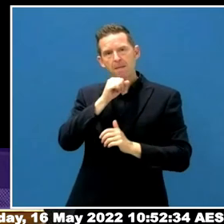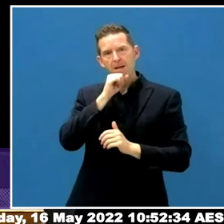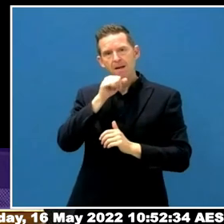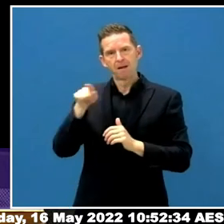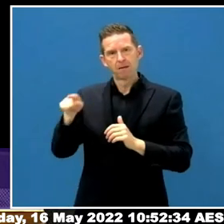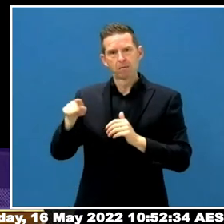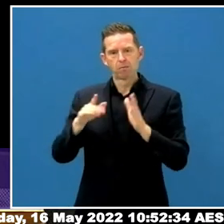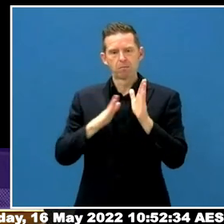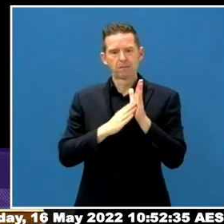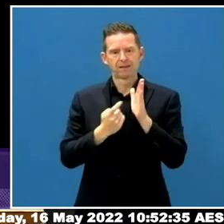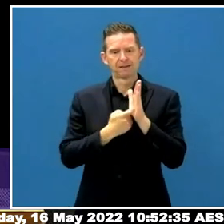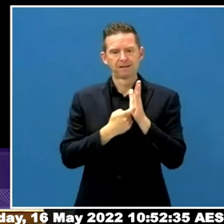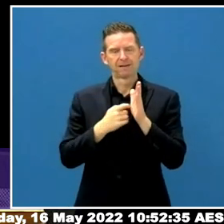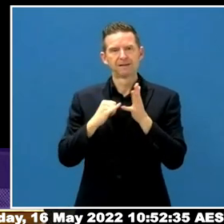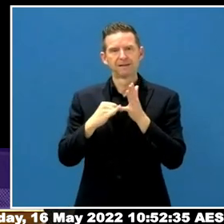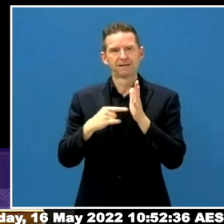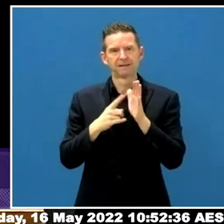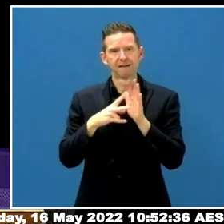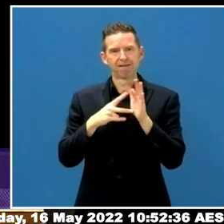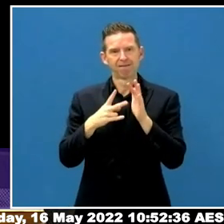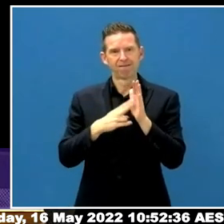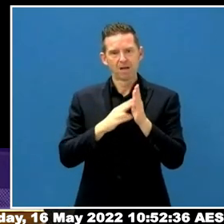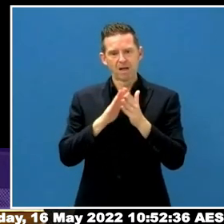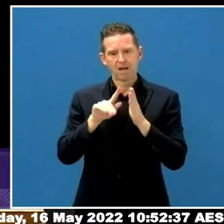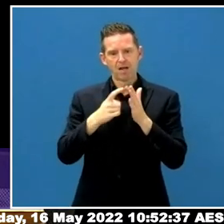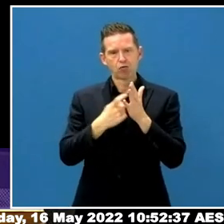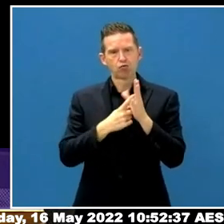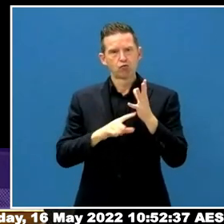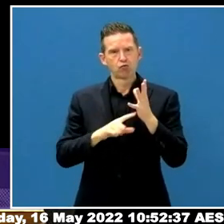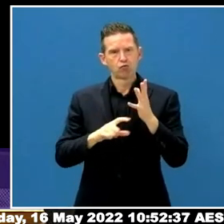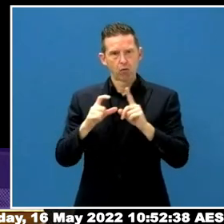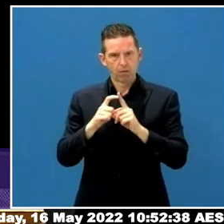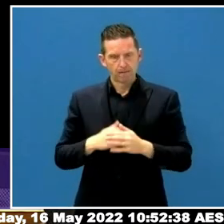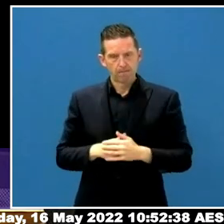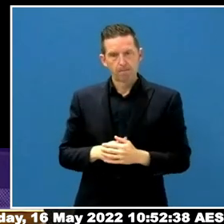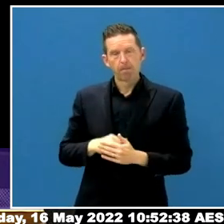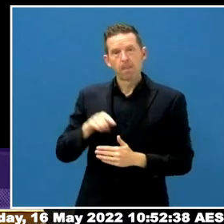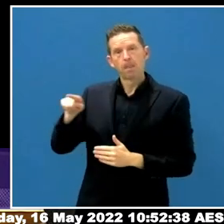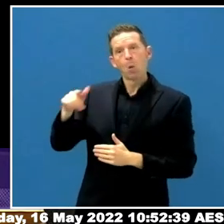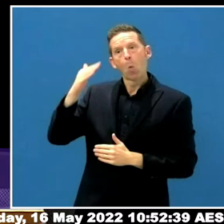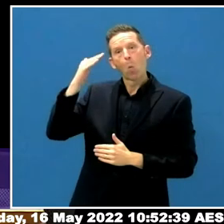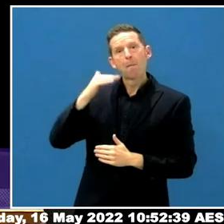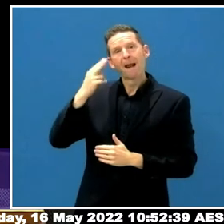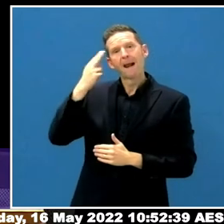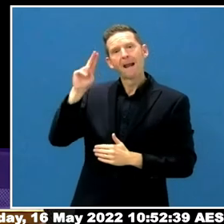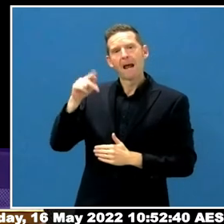Herald. In order to protect her identity, I will not describe all parts of Rachel's